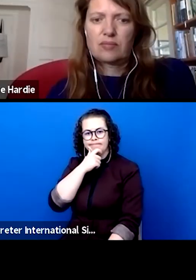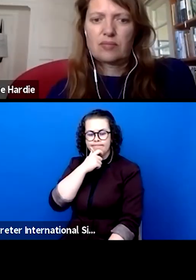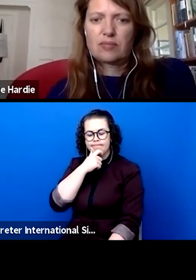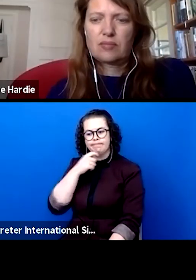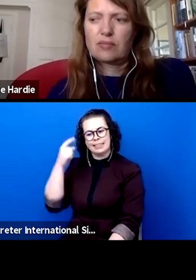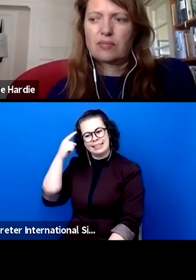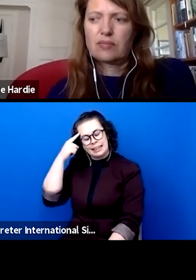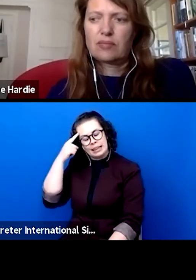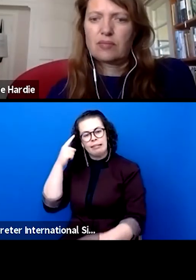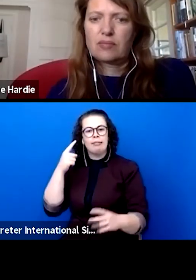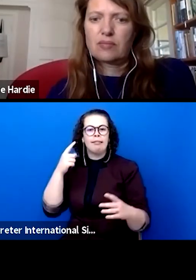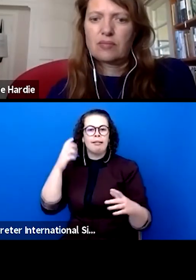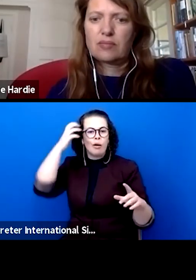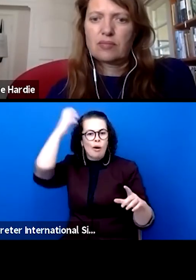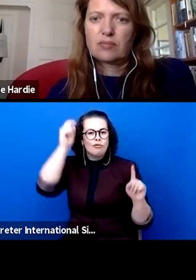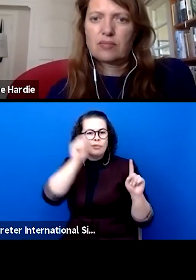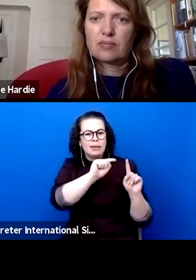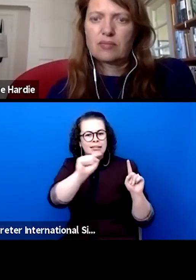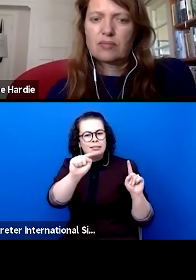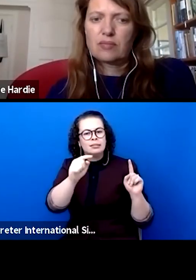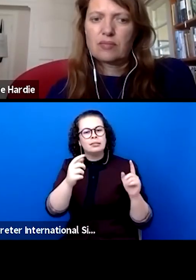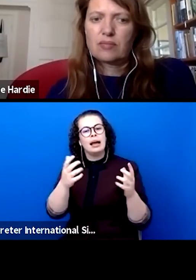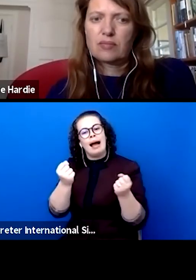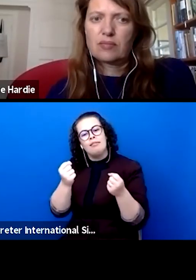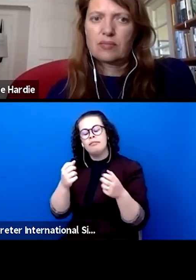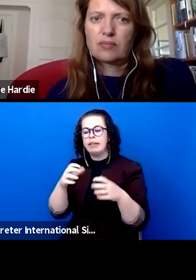sometimes in state theatres you have like the younger ensemble they make the more progressive